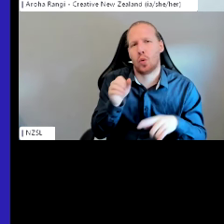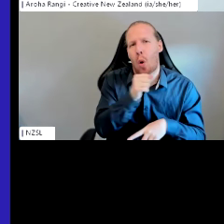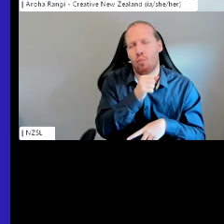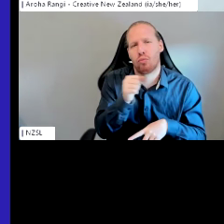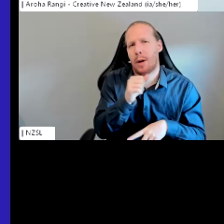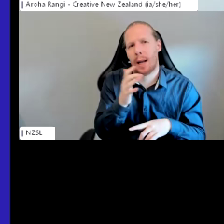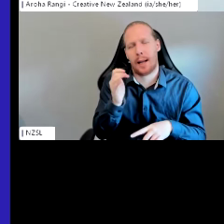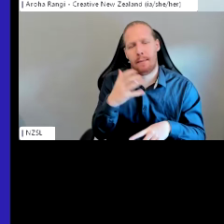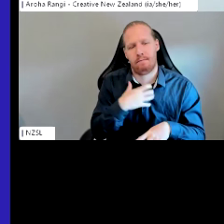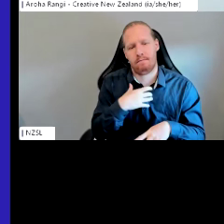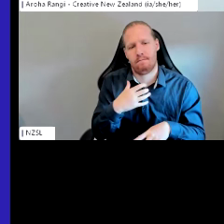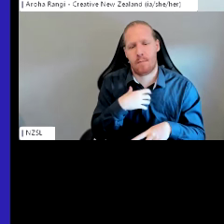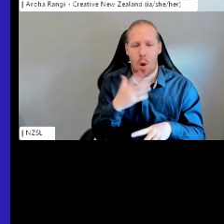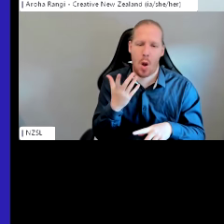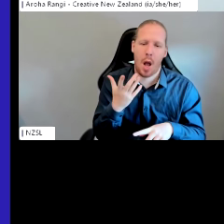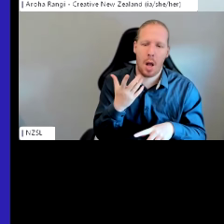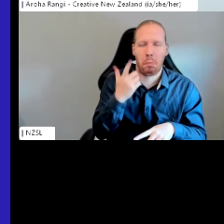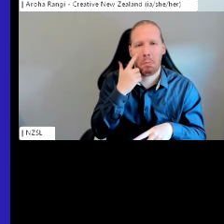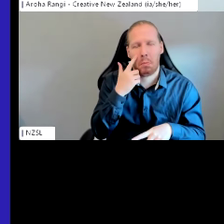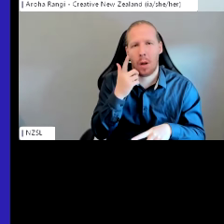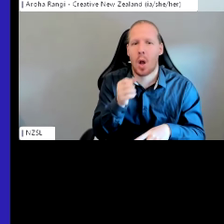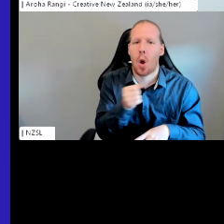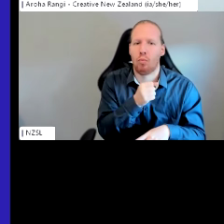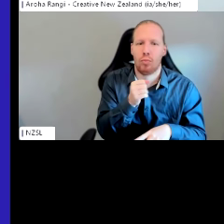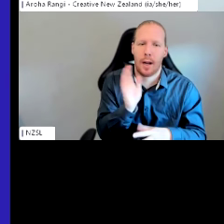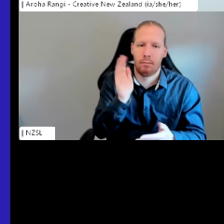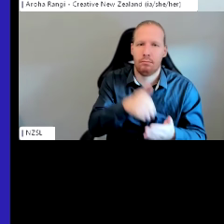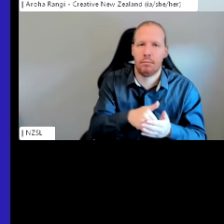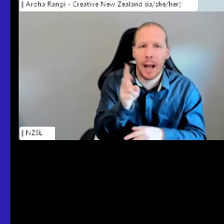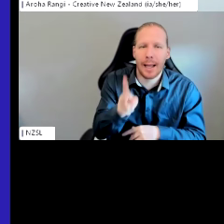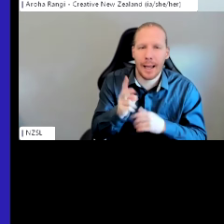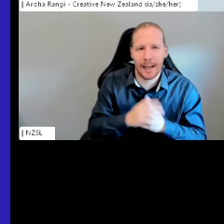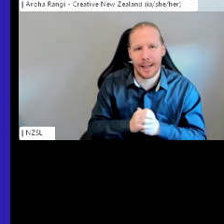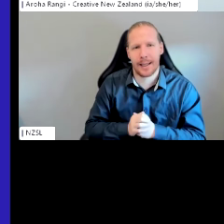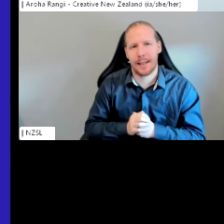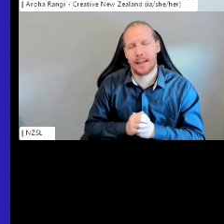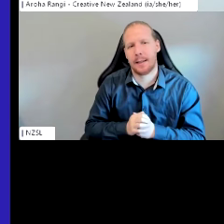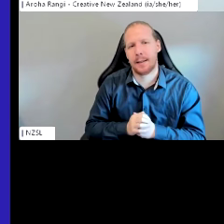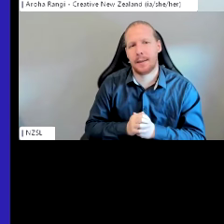than you know someone at a bus stop but you're not necessarily want to go to something very